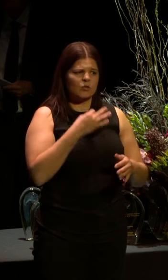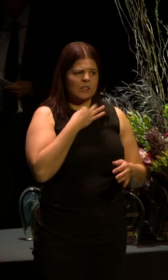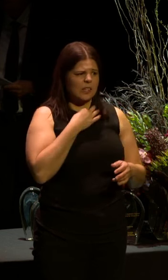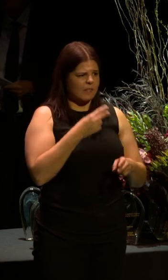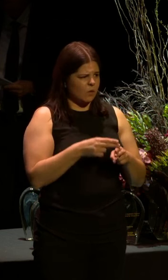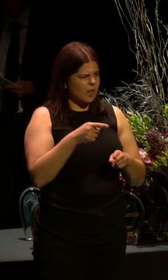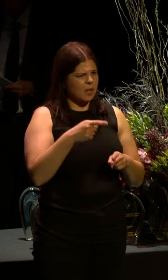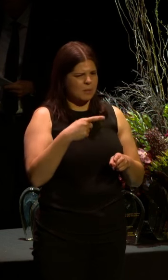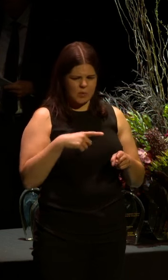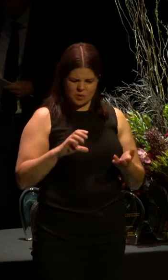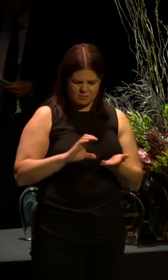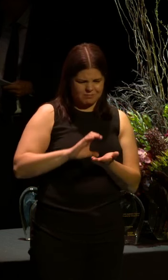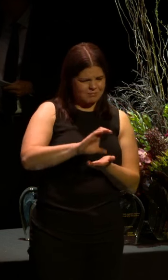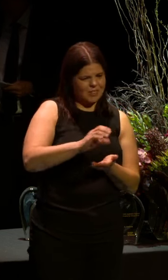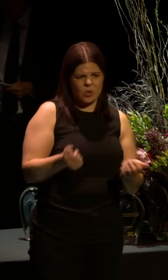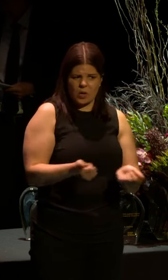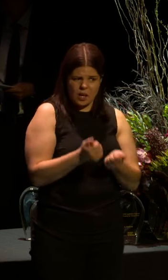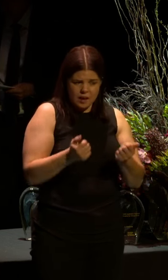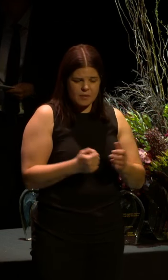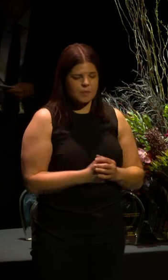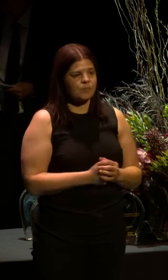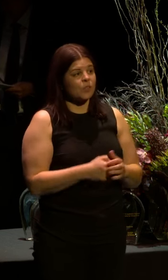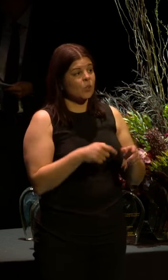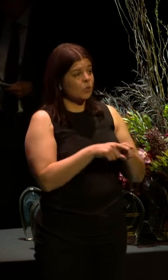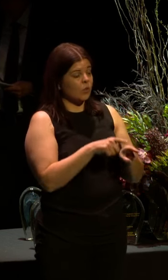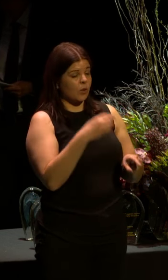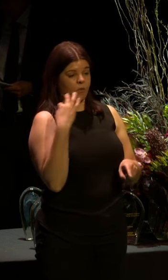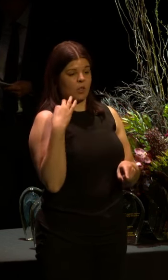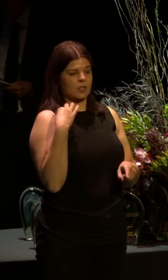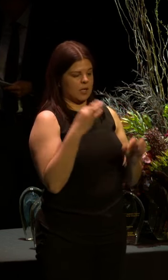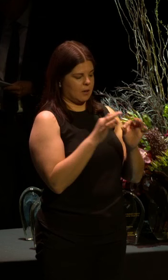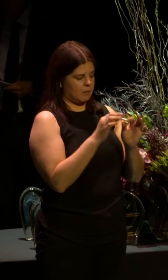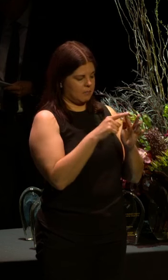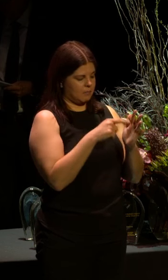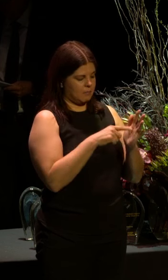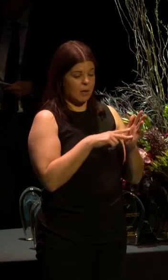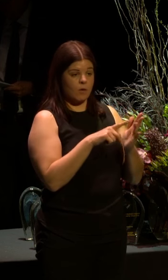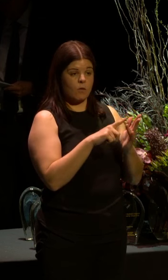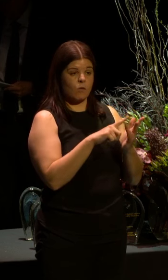I've further volunteered my time to Belvoir, where my most recent play was produced,